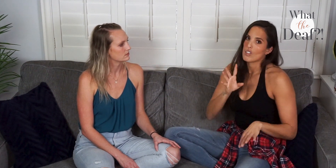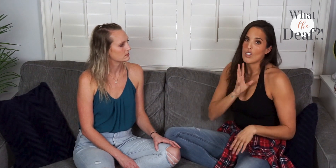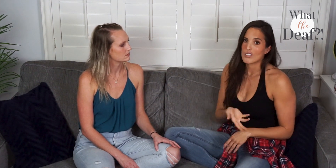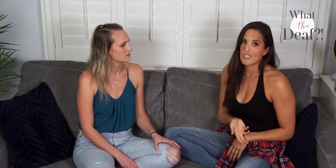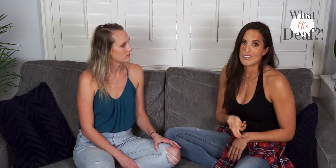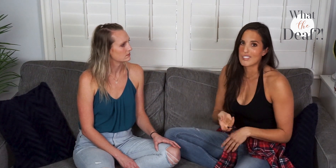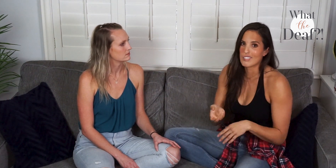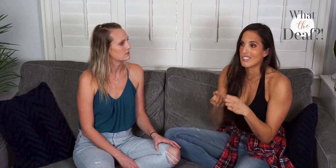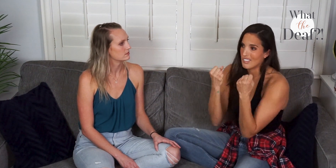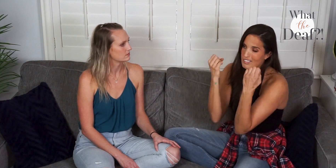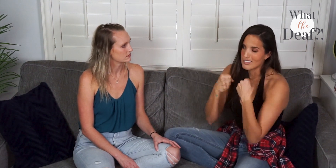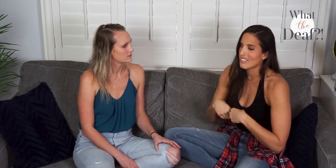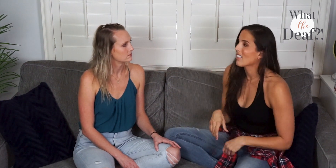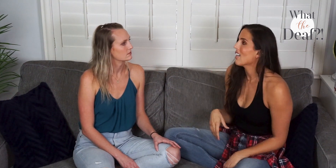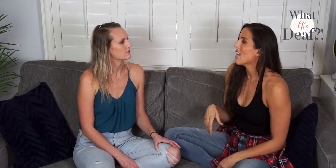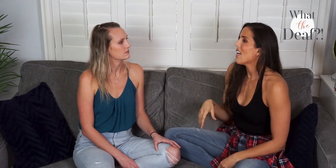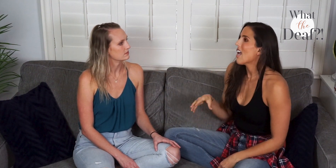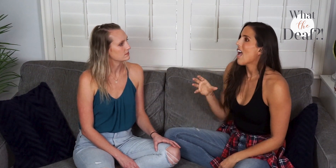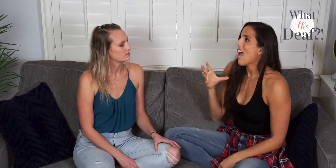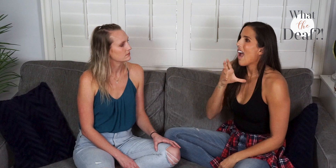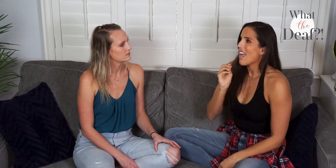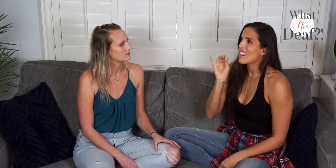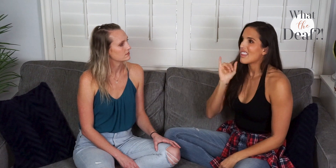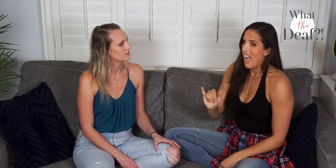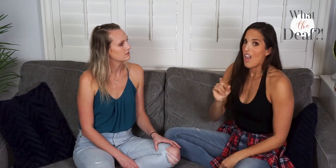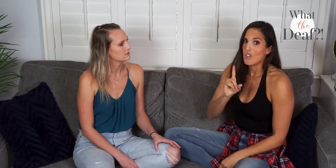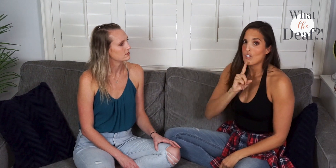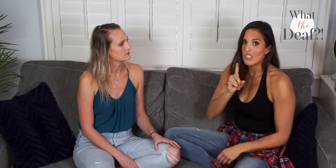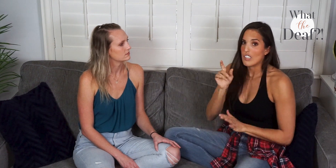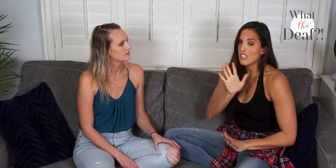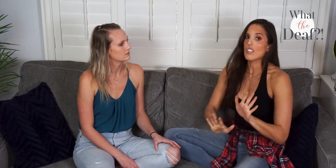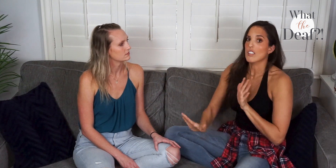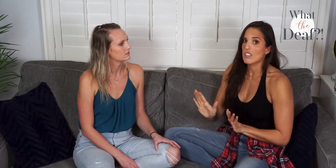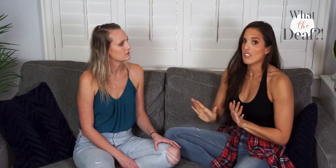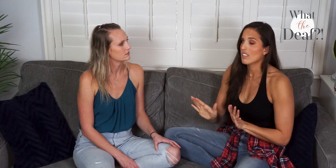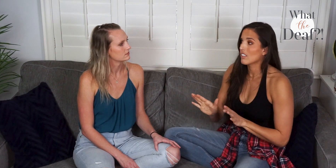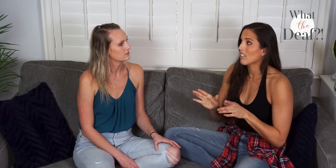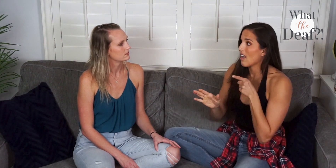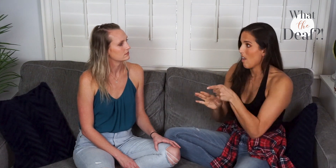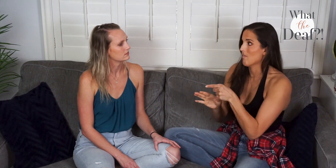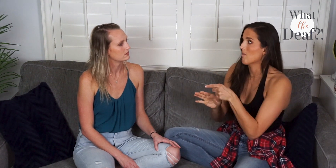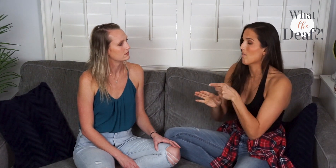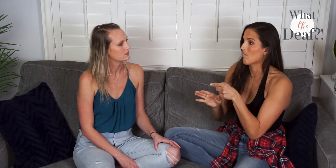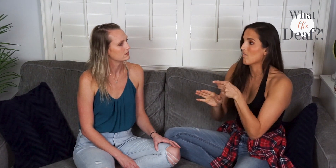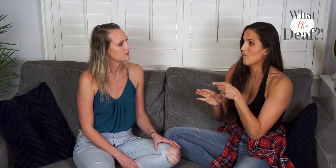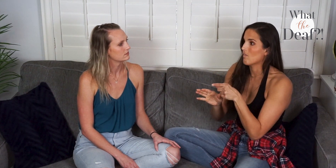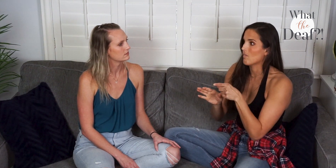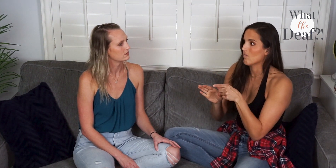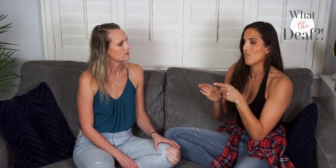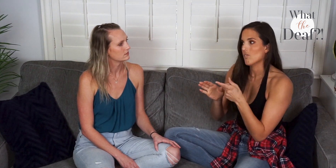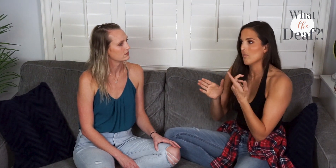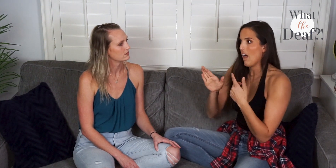I just don't wanna talk. If you could just sign. And that really took him aback a little bit